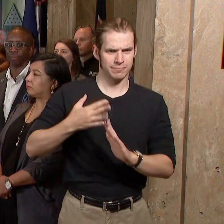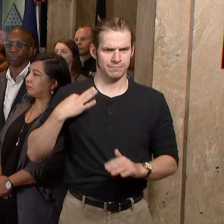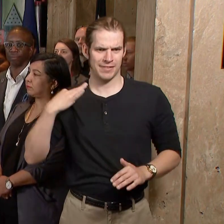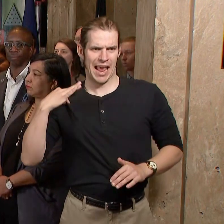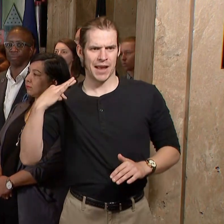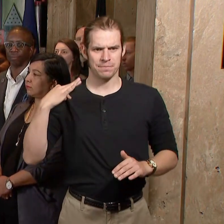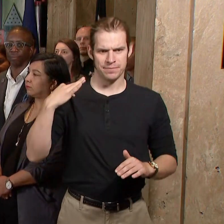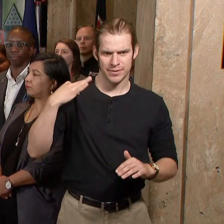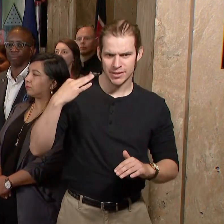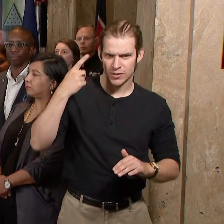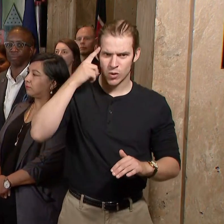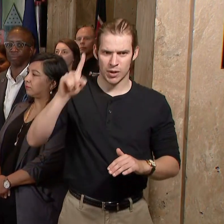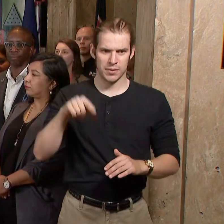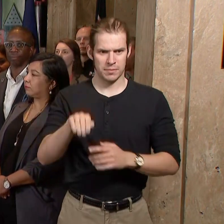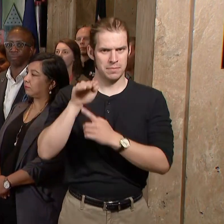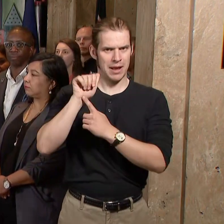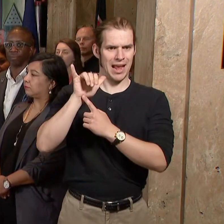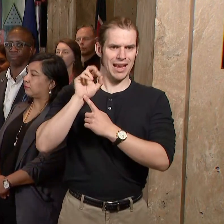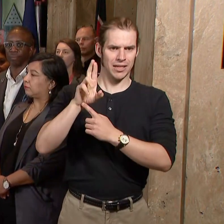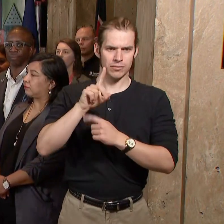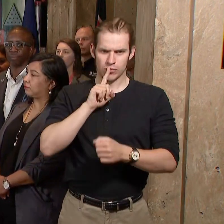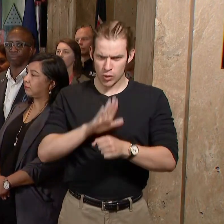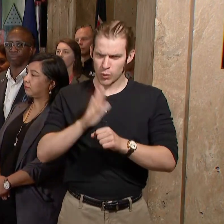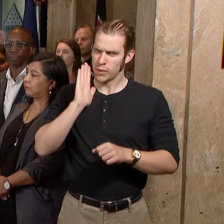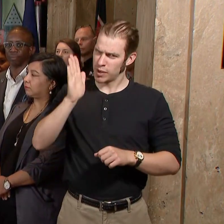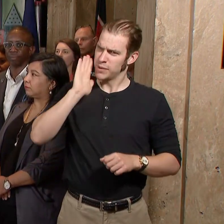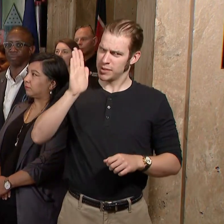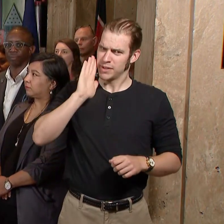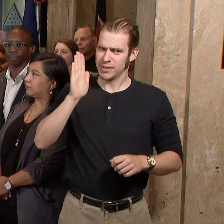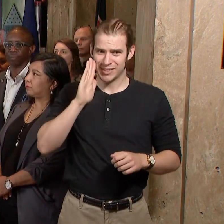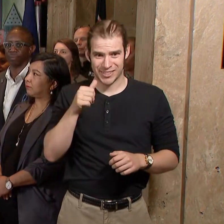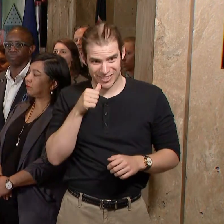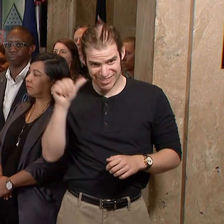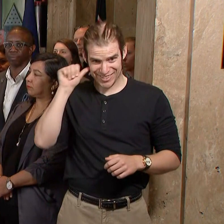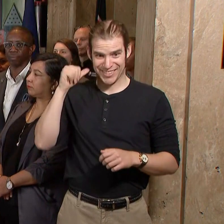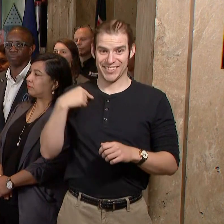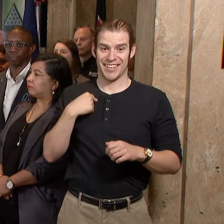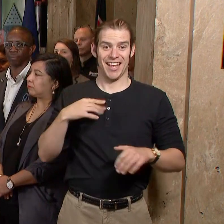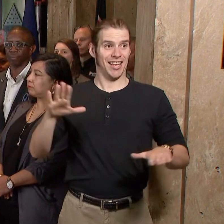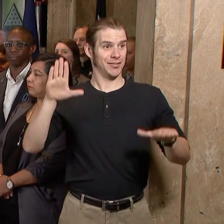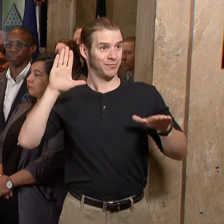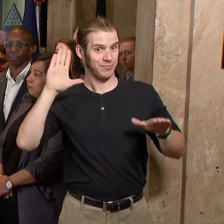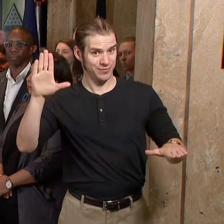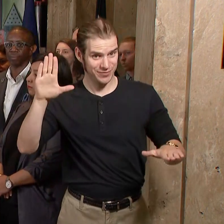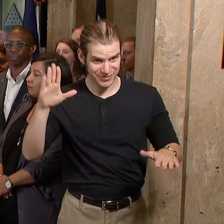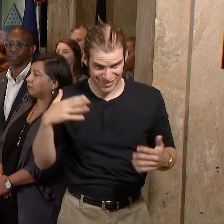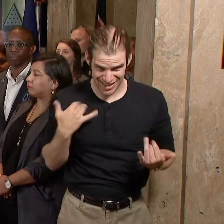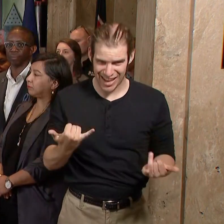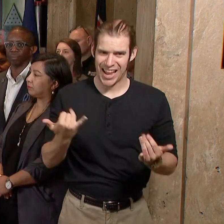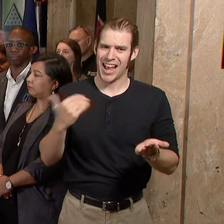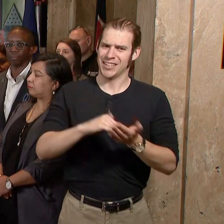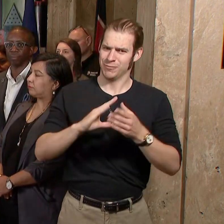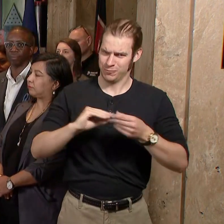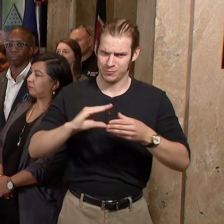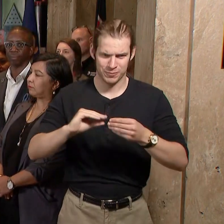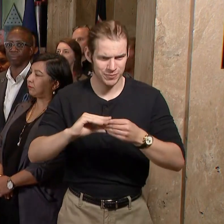And this is our commitment that we will do it in a unified way. We don't have all the end answers to what the final structure will be, what our goal will be. We will bring together the nonprofit